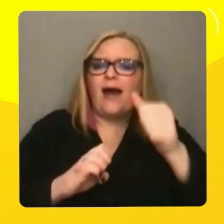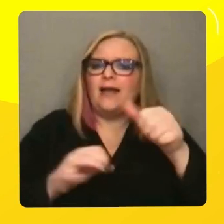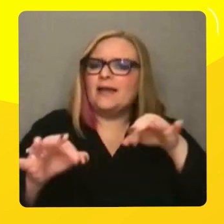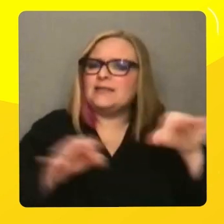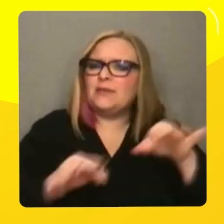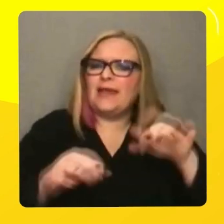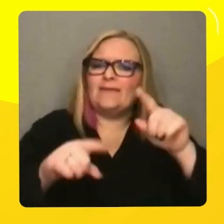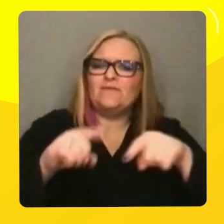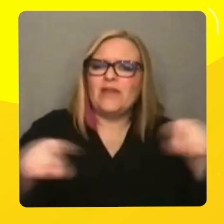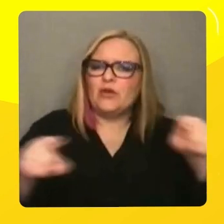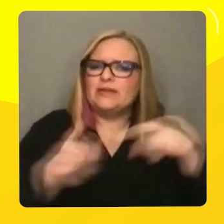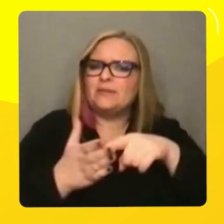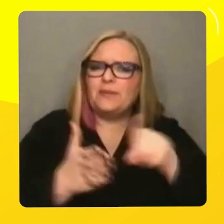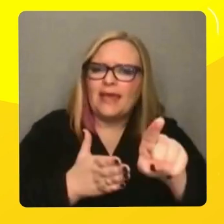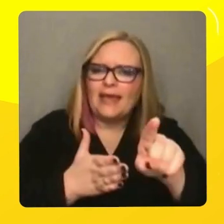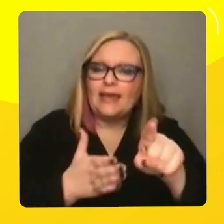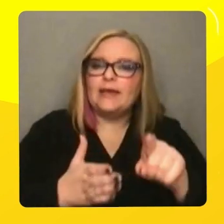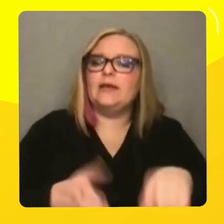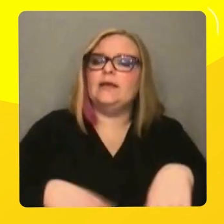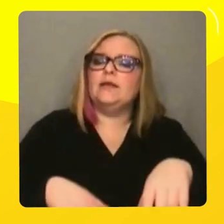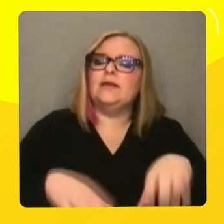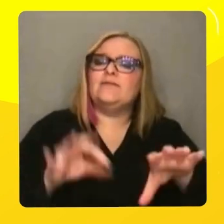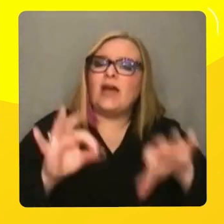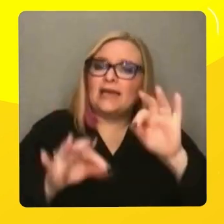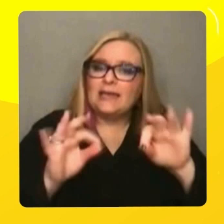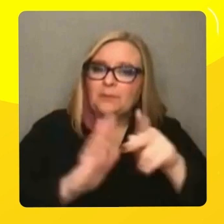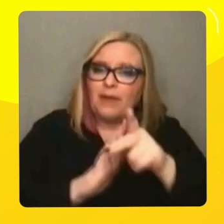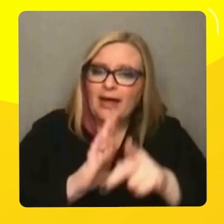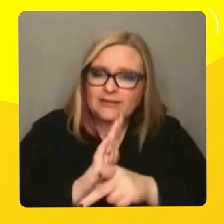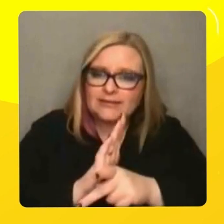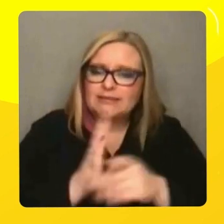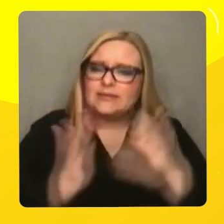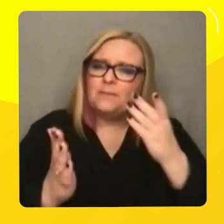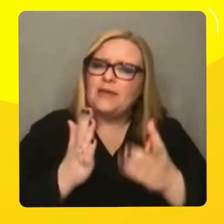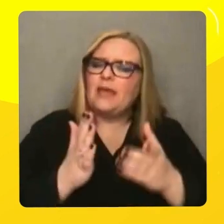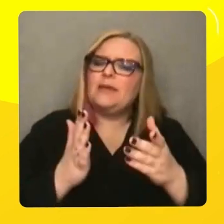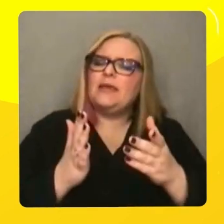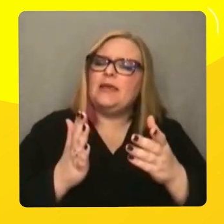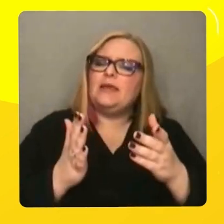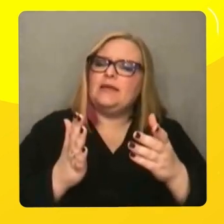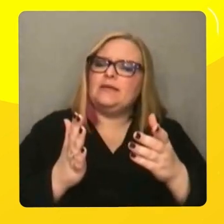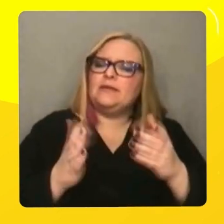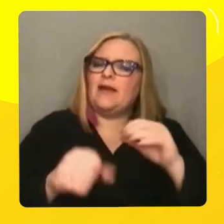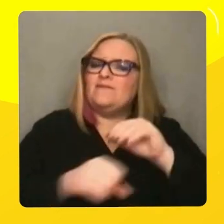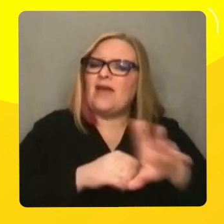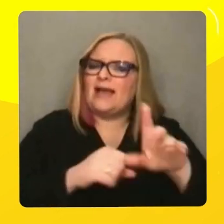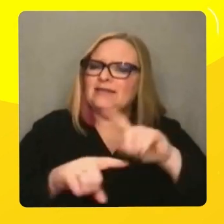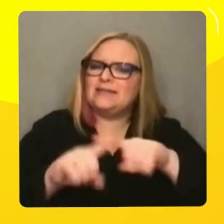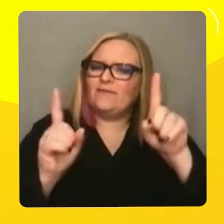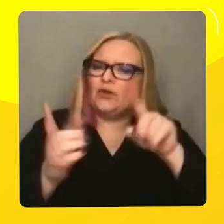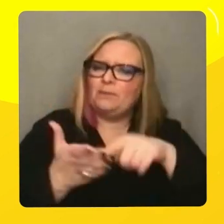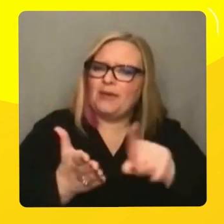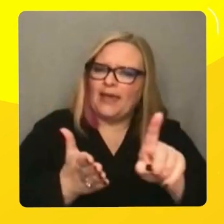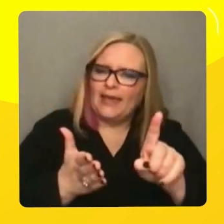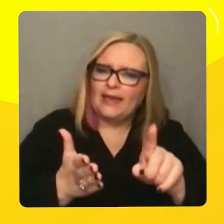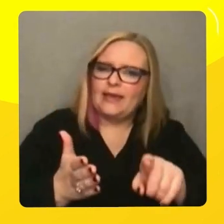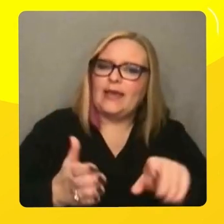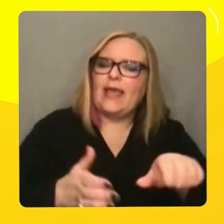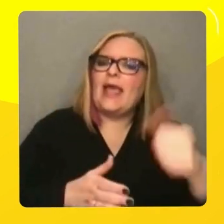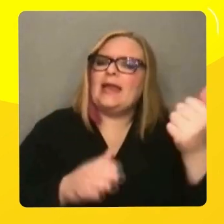discovering policies that may be driving differences in pay, identifying any potential unconscious bias in